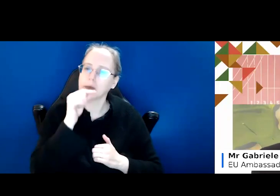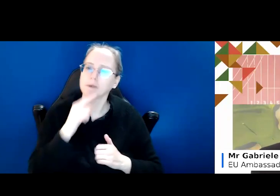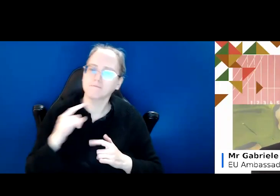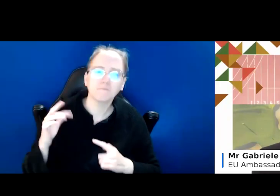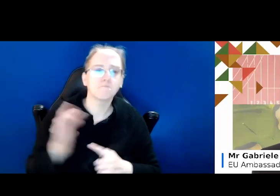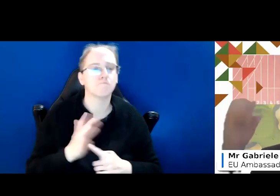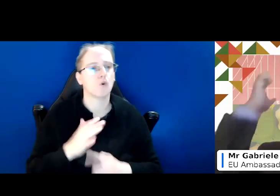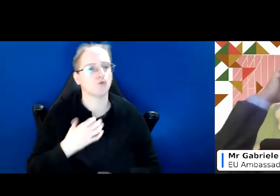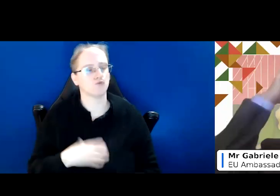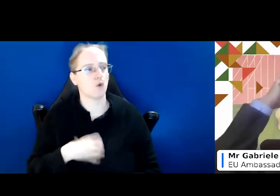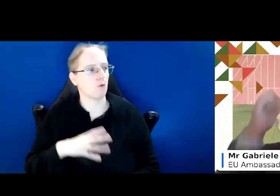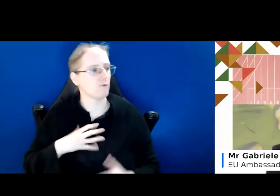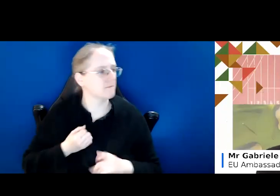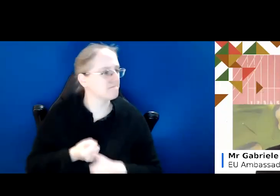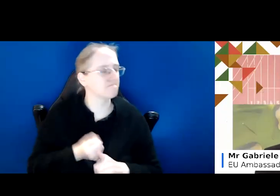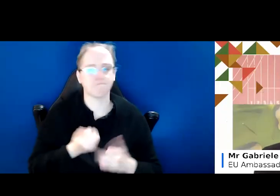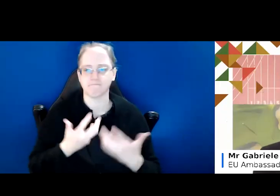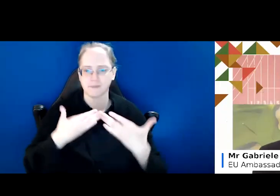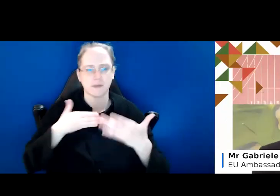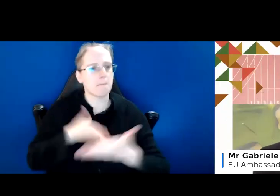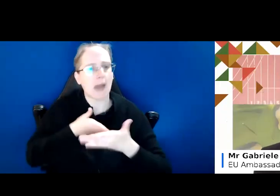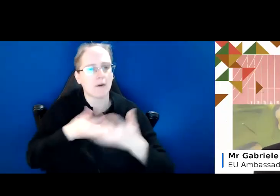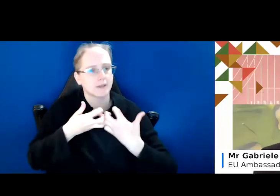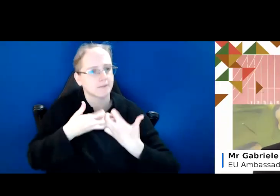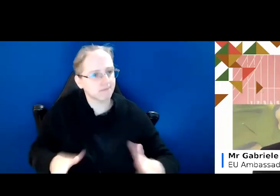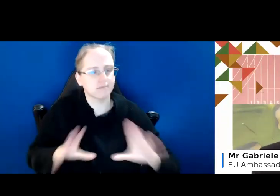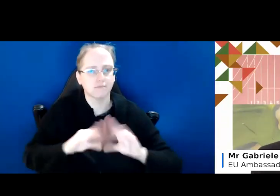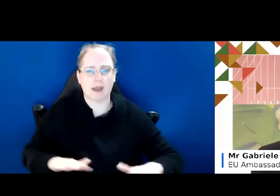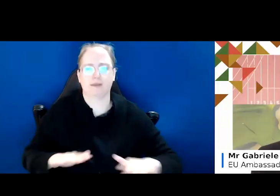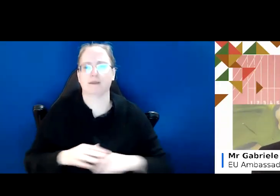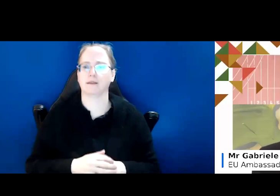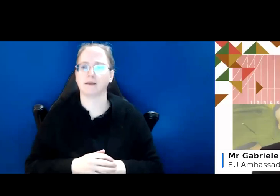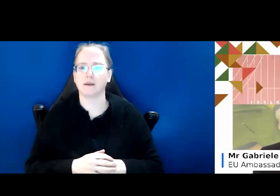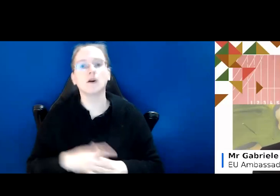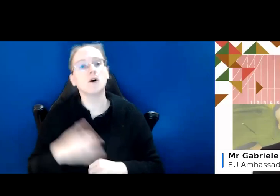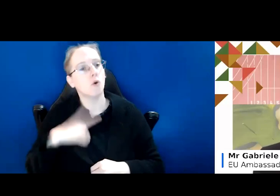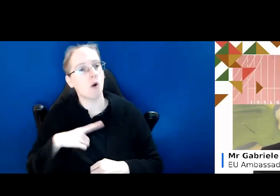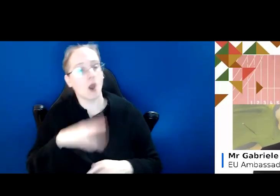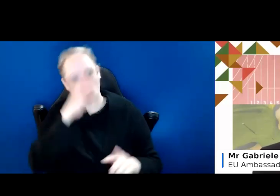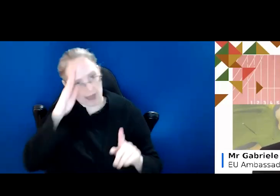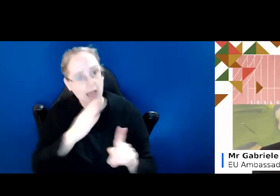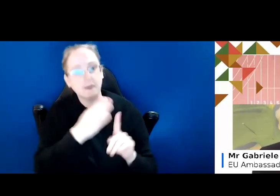breaking down barriers, because in the pursuit of excellence and respect, we no longer see things